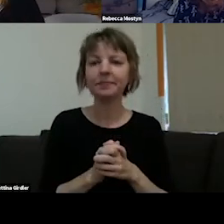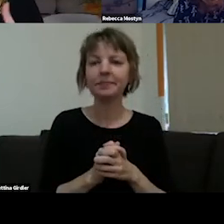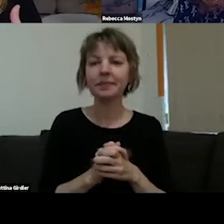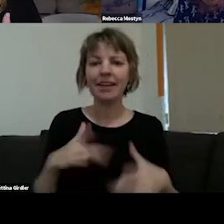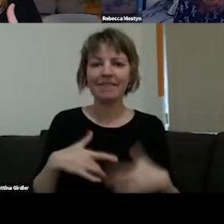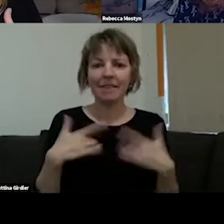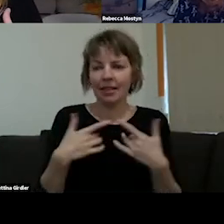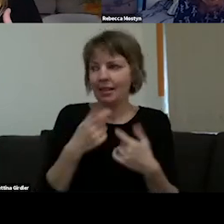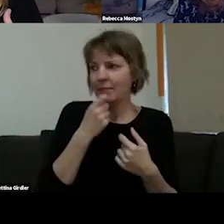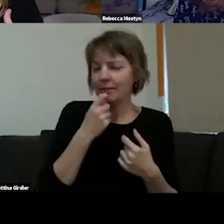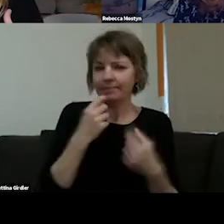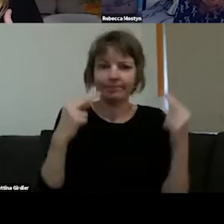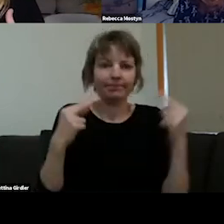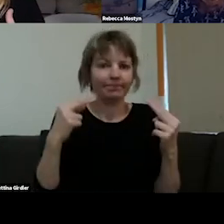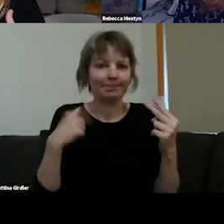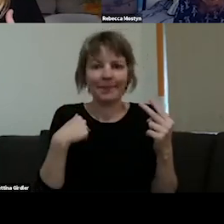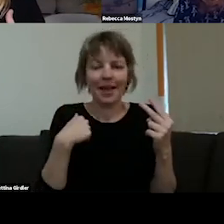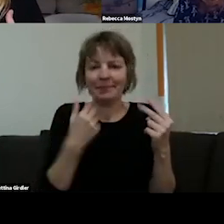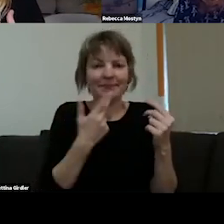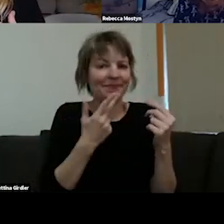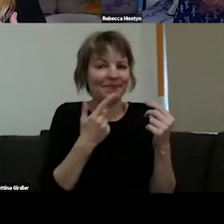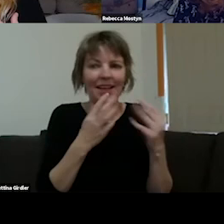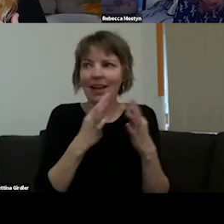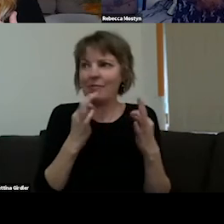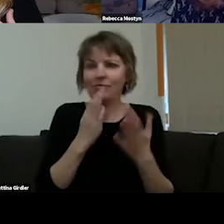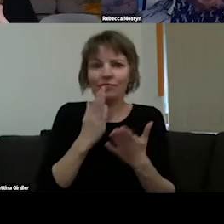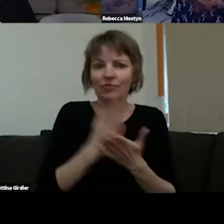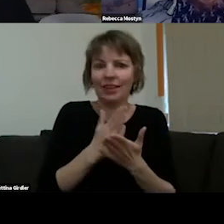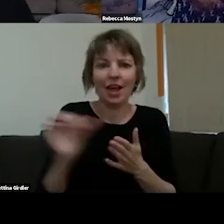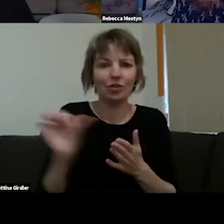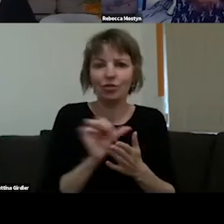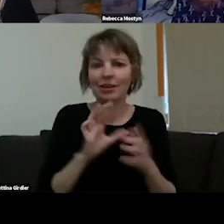into all of what we do and looking around the room and feeling like,